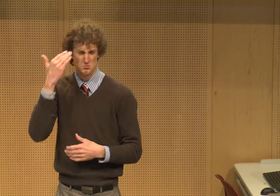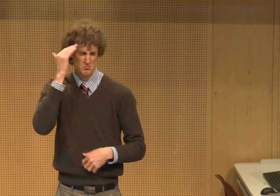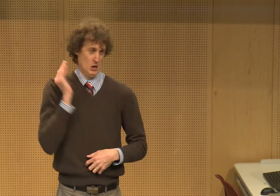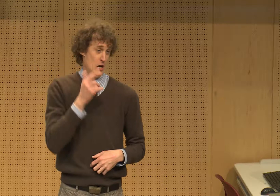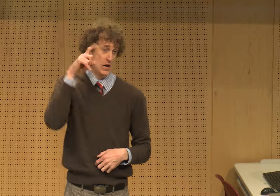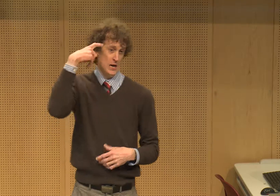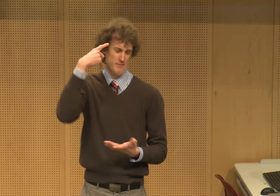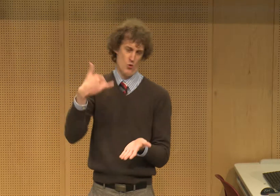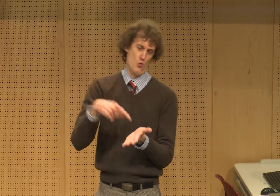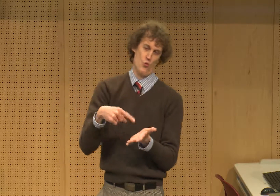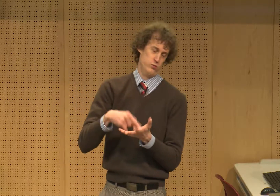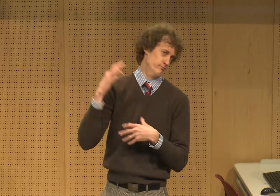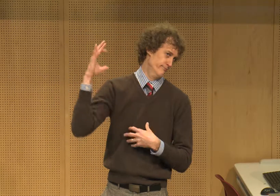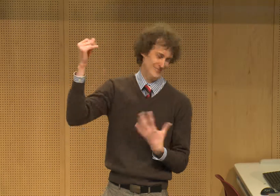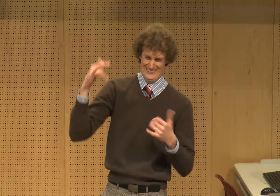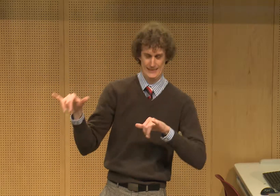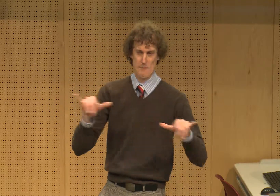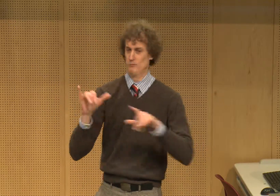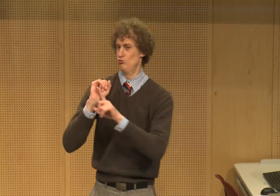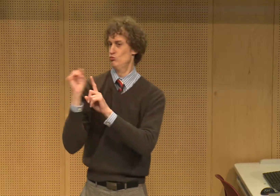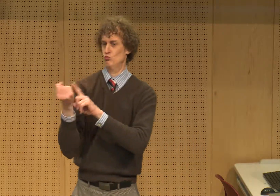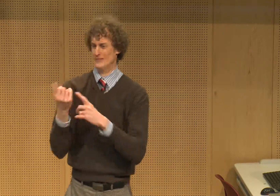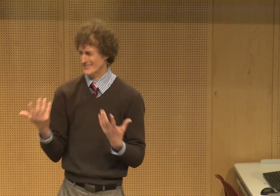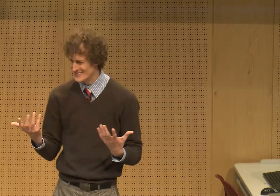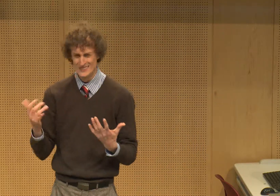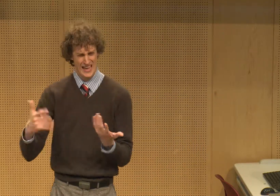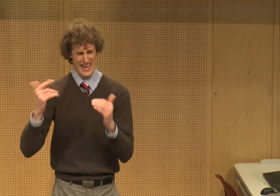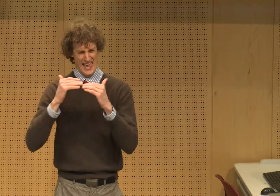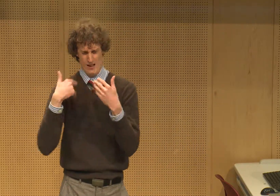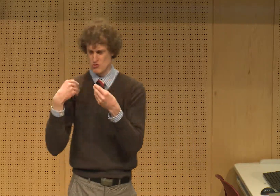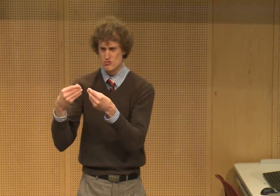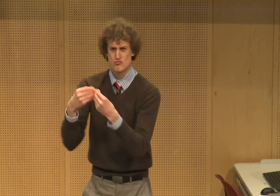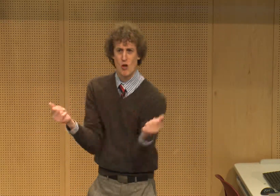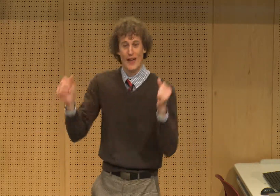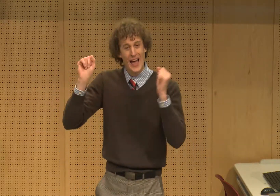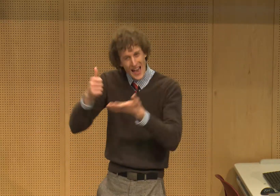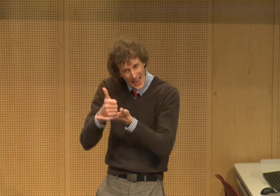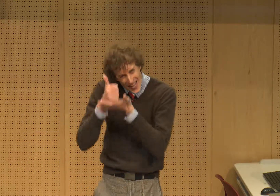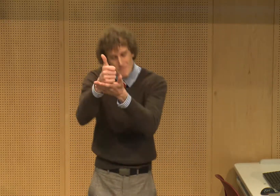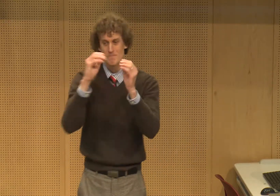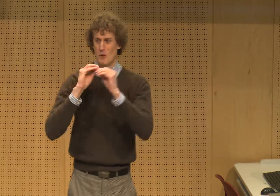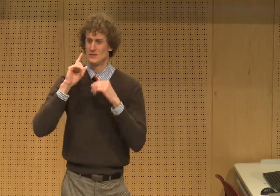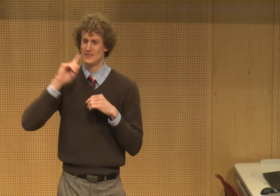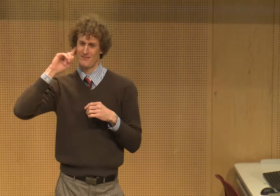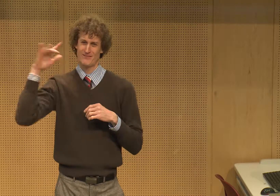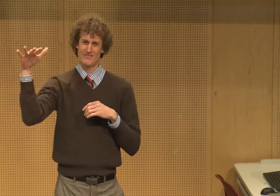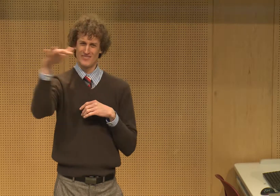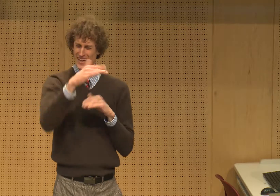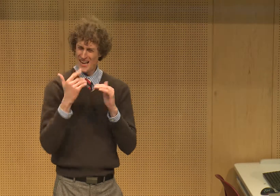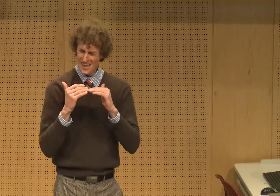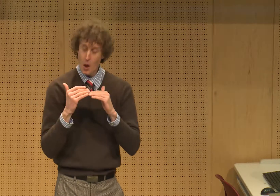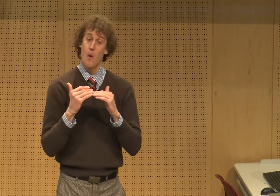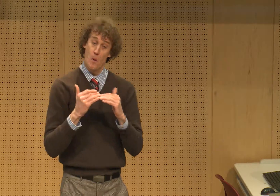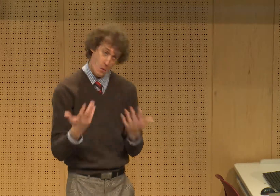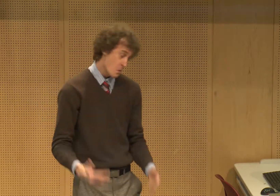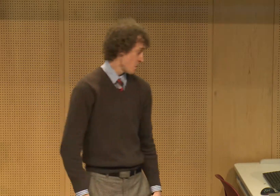so you know, we cannot afford sometimes and times it's in a situations to wait until the communication can be arranged for,